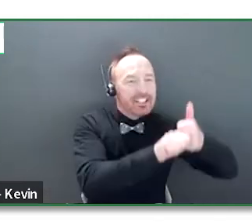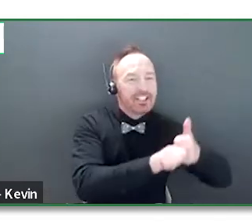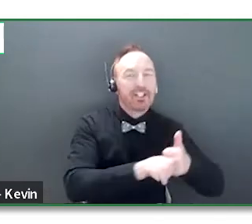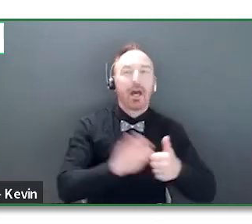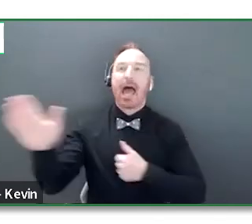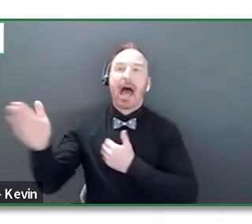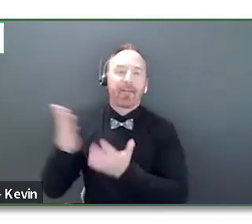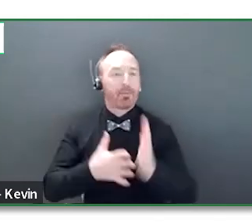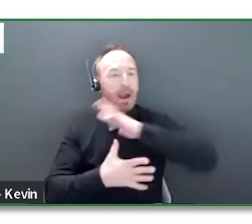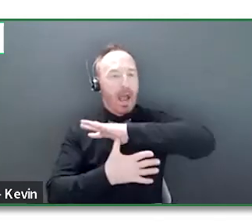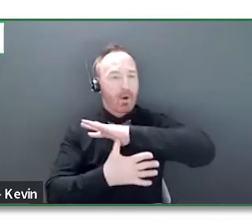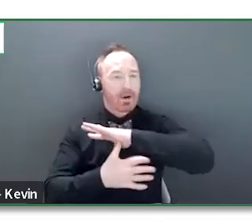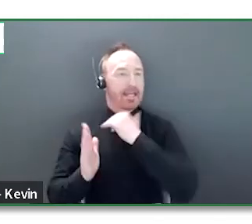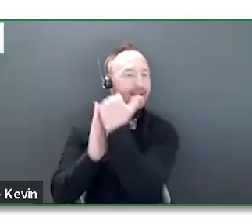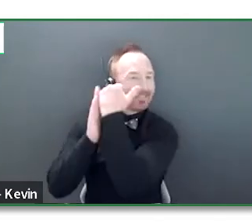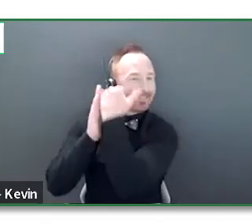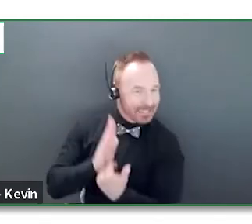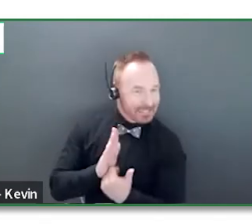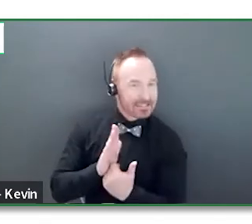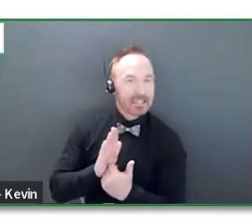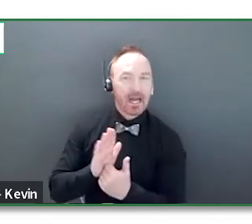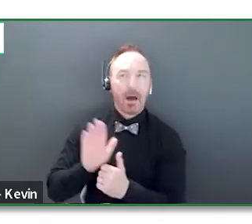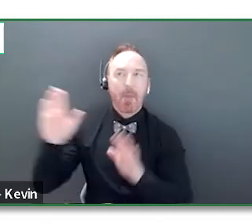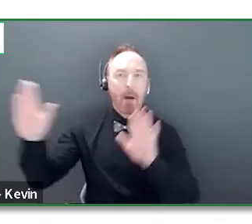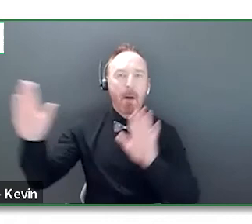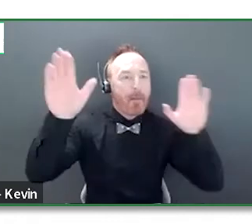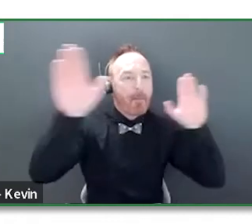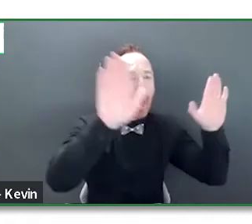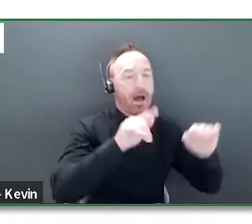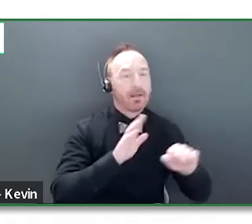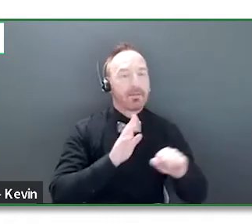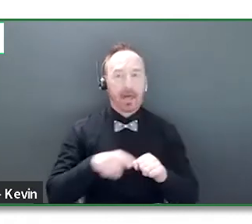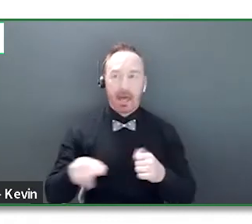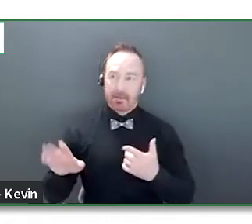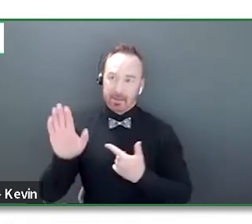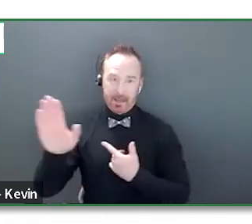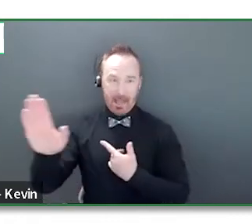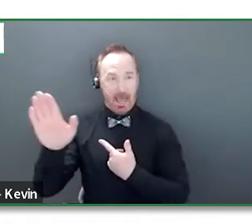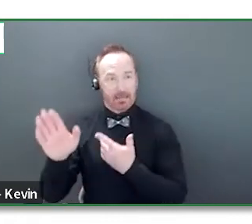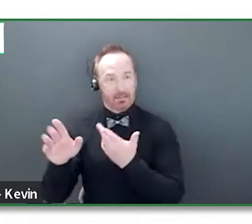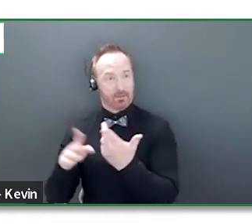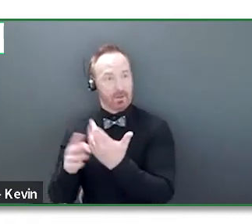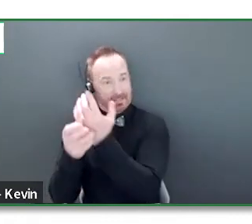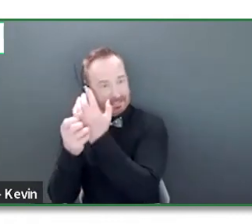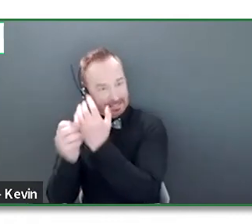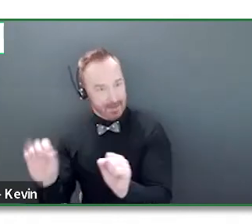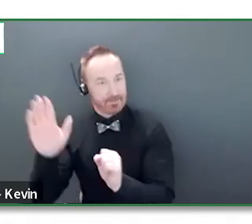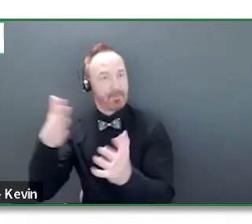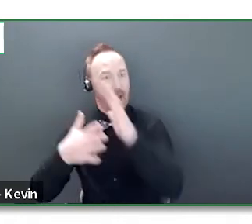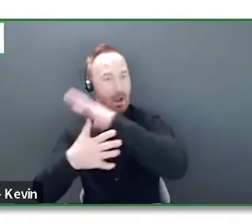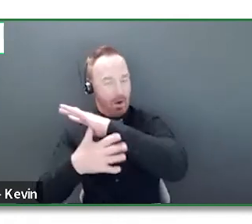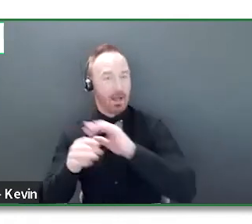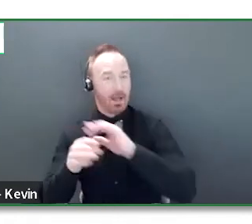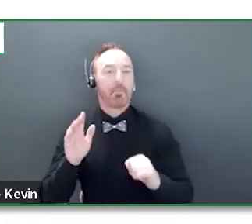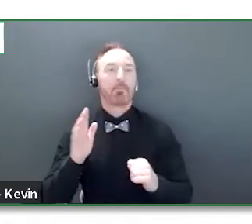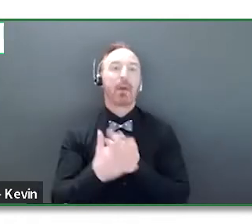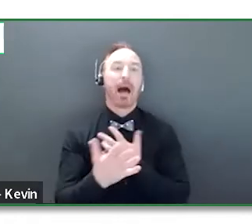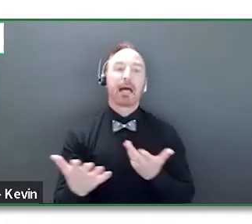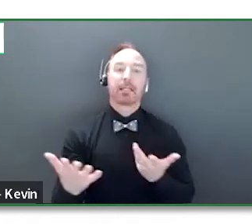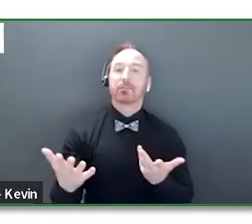working on making every facility safe. Now they work with our national team or with consultants to determine okay if we have